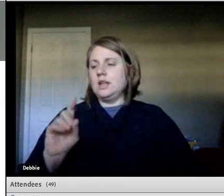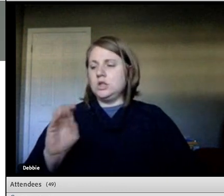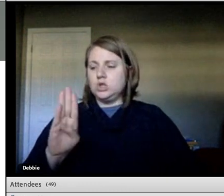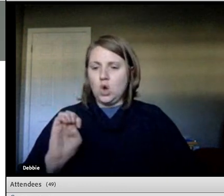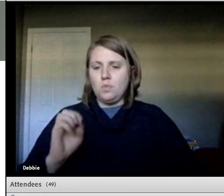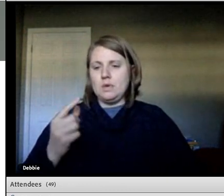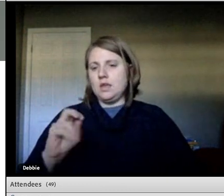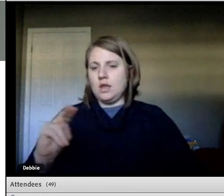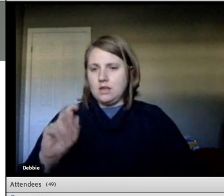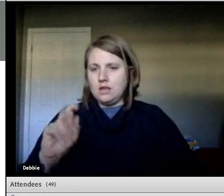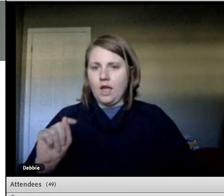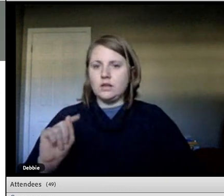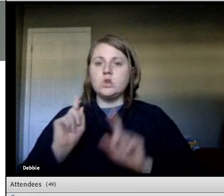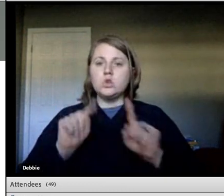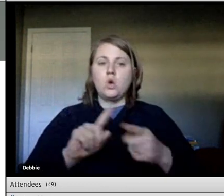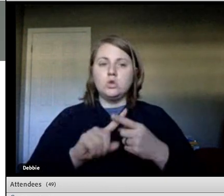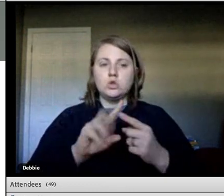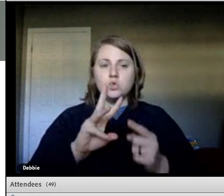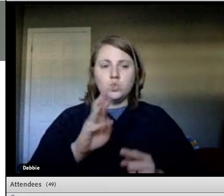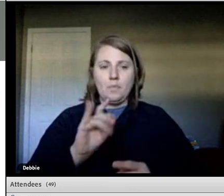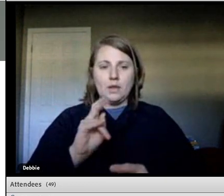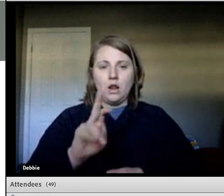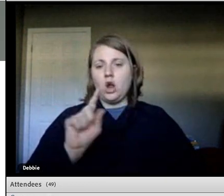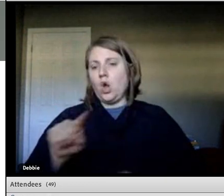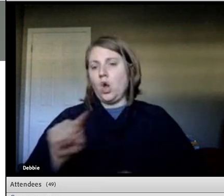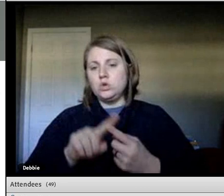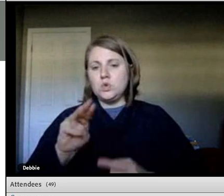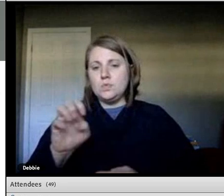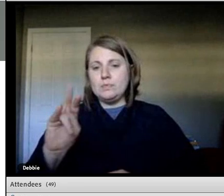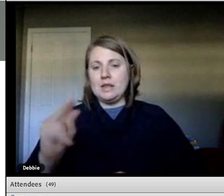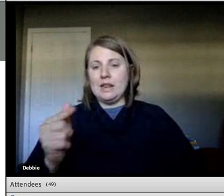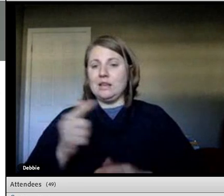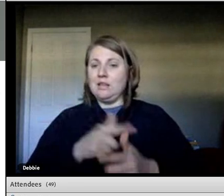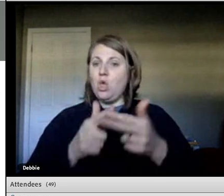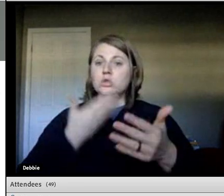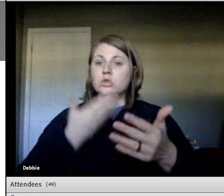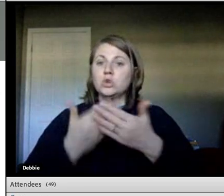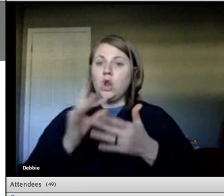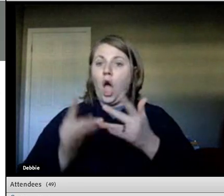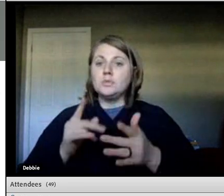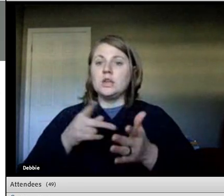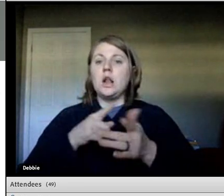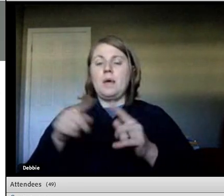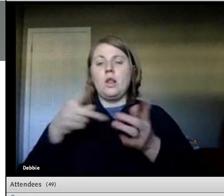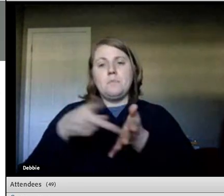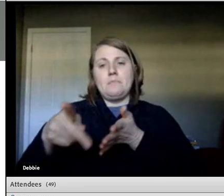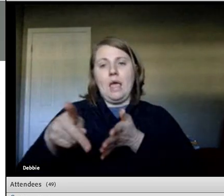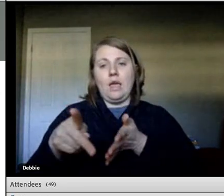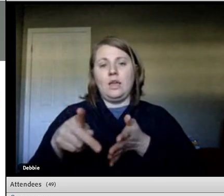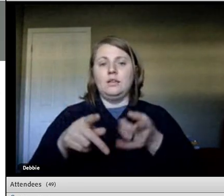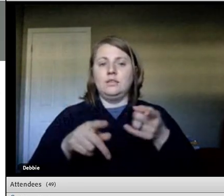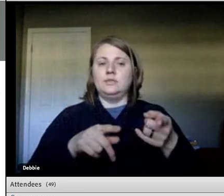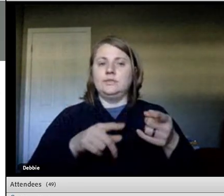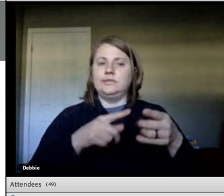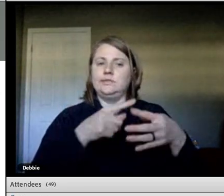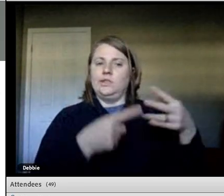They're paid versions, so these can offer you some free quick and dirty ways to meet. You can also use Facebook has some group meeting stuff.